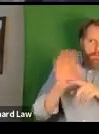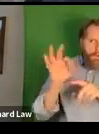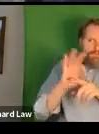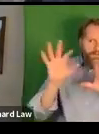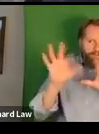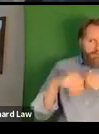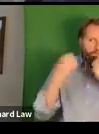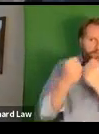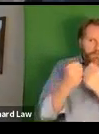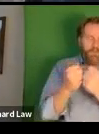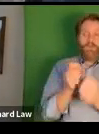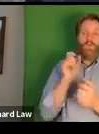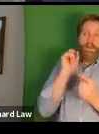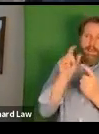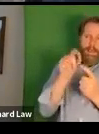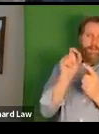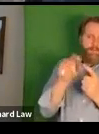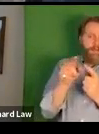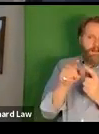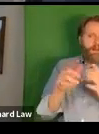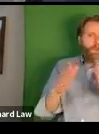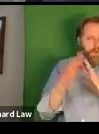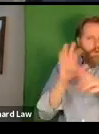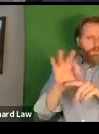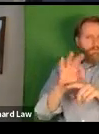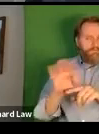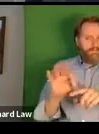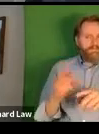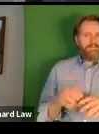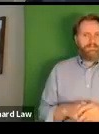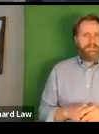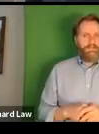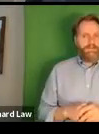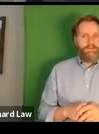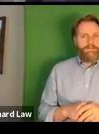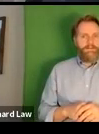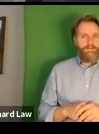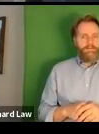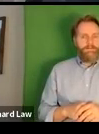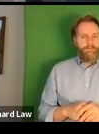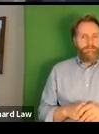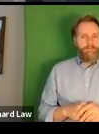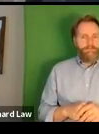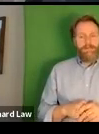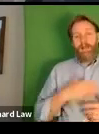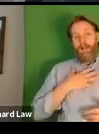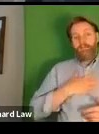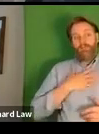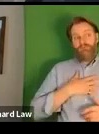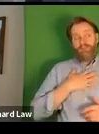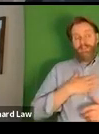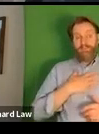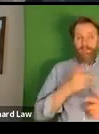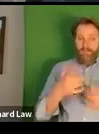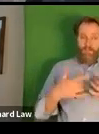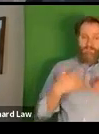that are available like so sorry members are feeling that way the other thing is of course we're always looking for new reps to